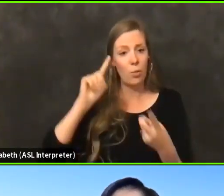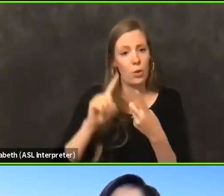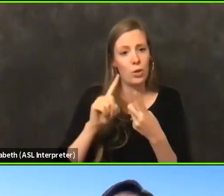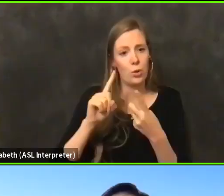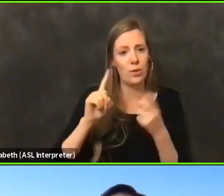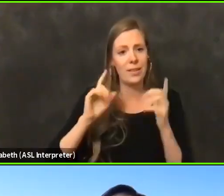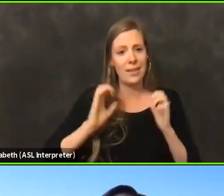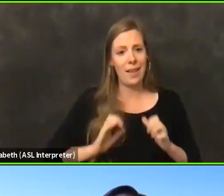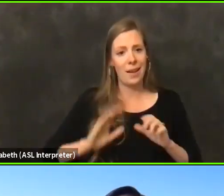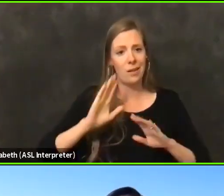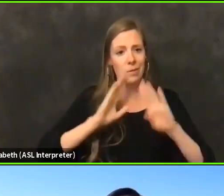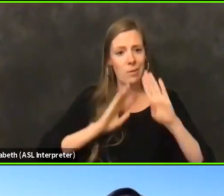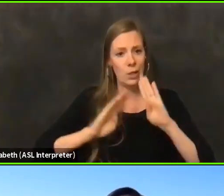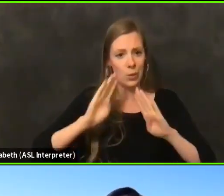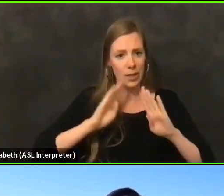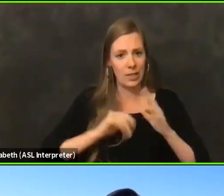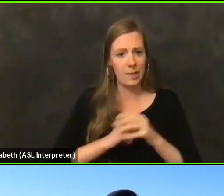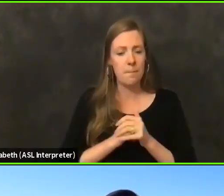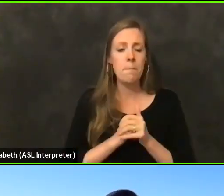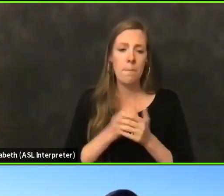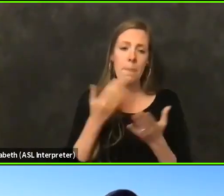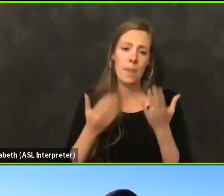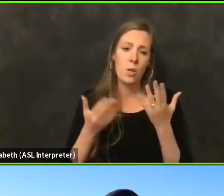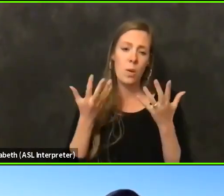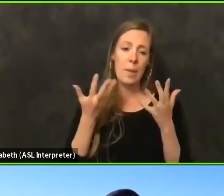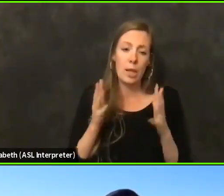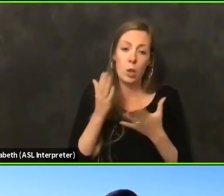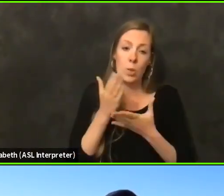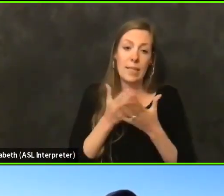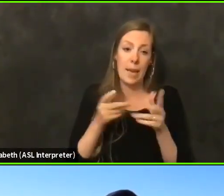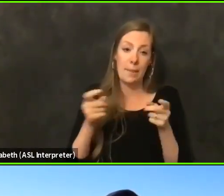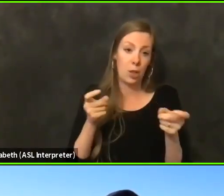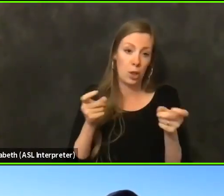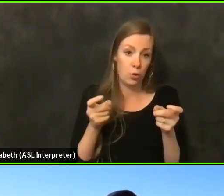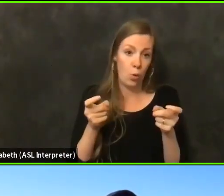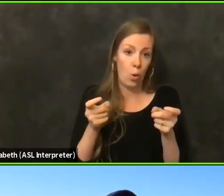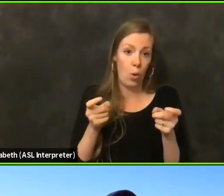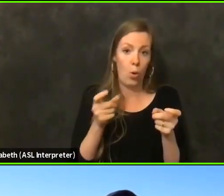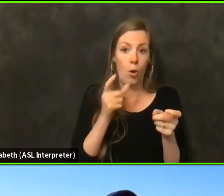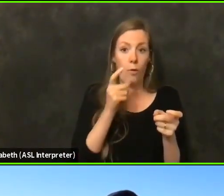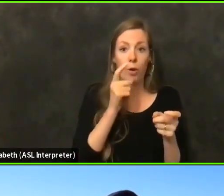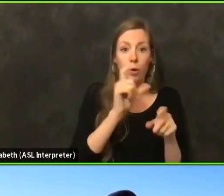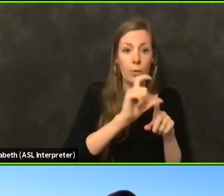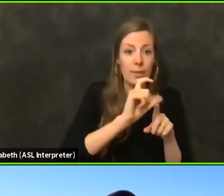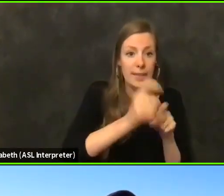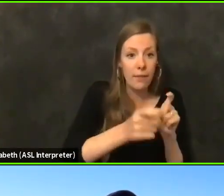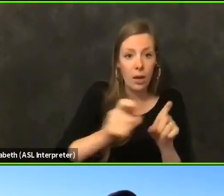So while we may lose some control over allocation and control of the vaccine, we